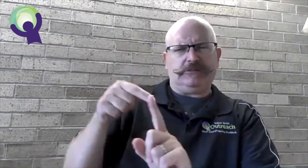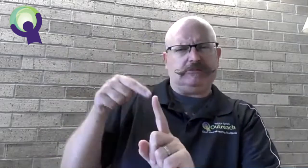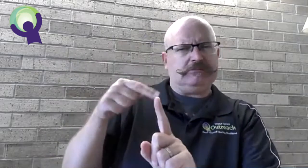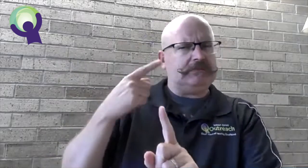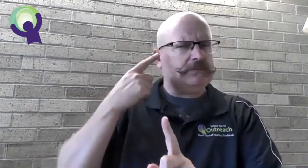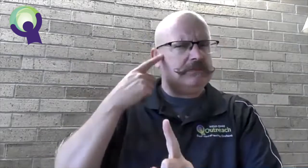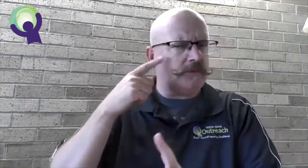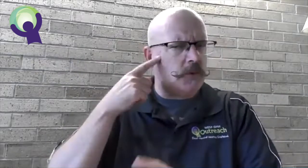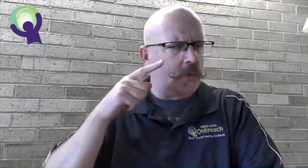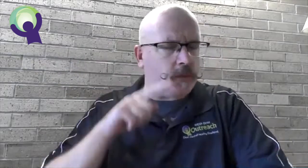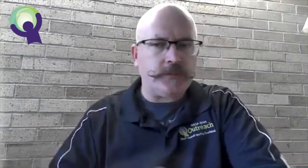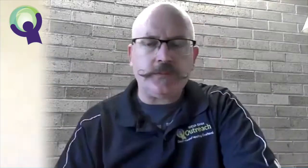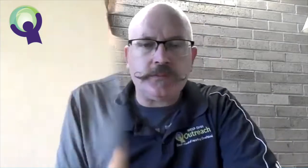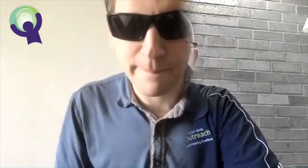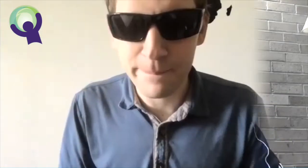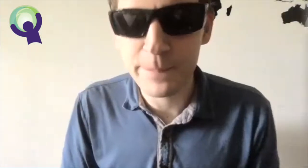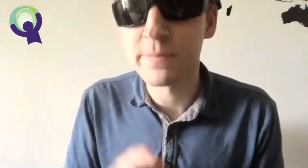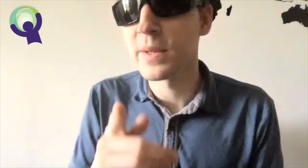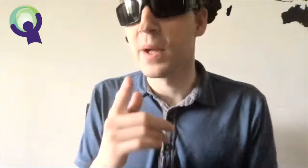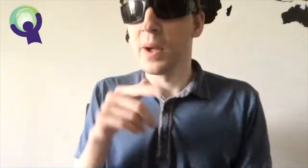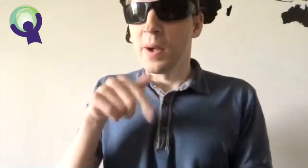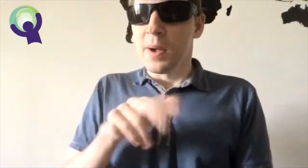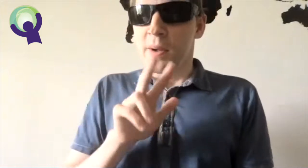Could you tell us a little bit more about that business?